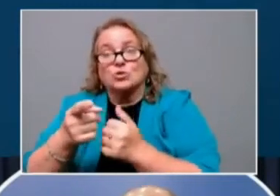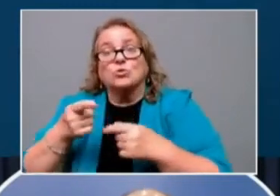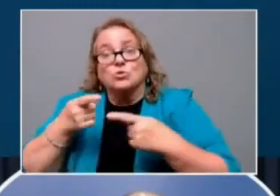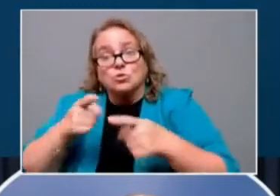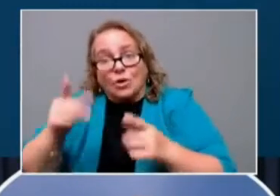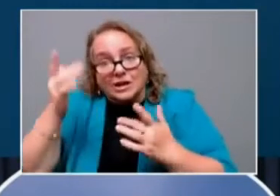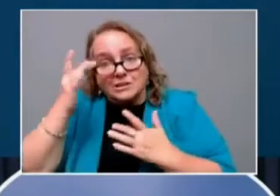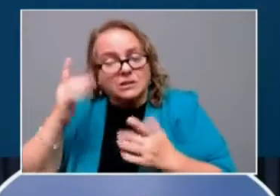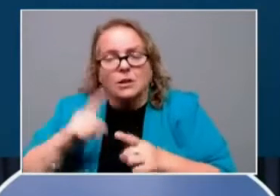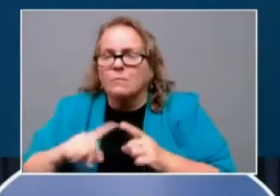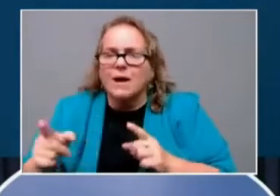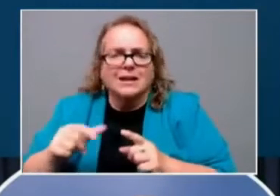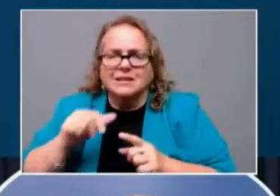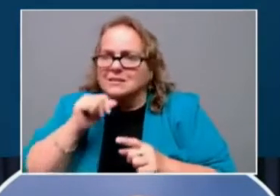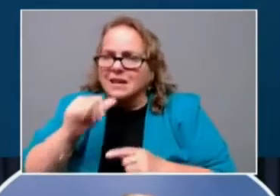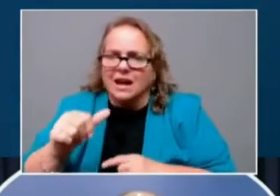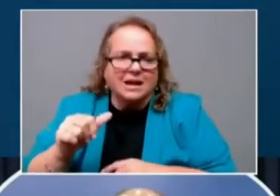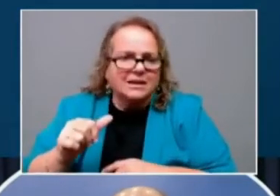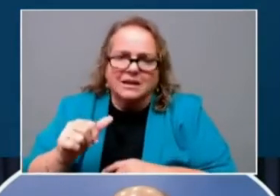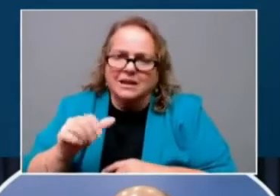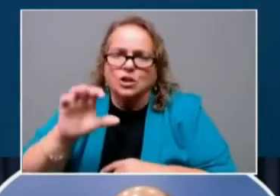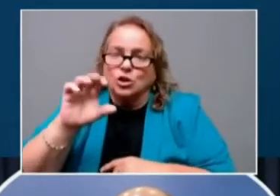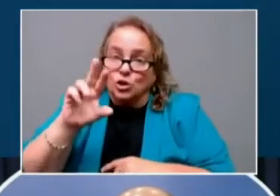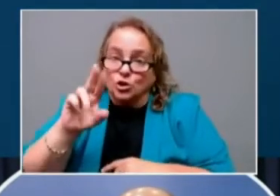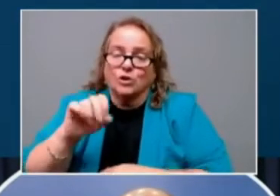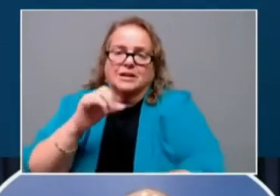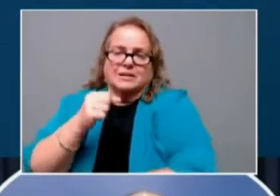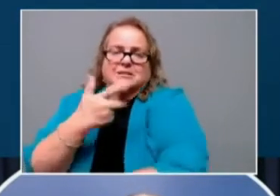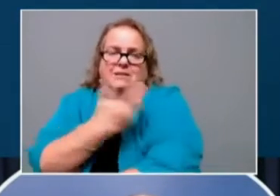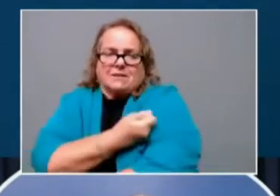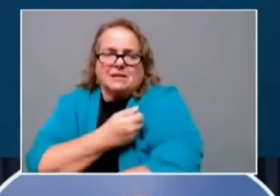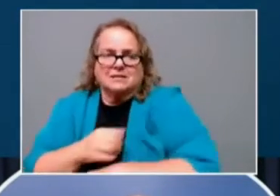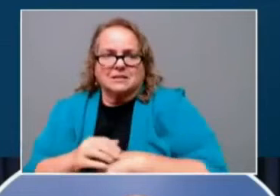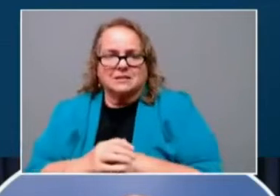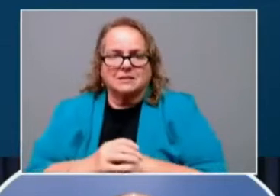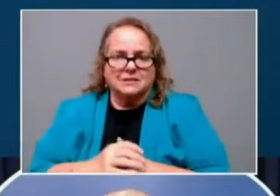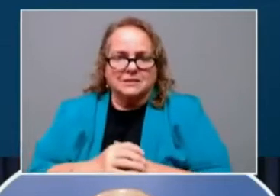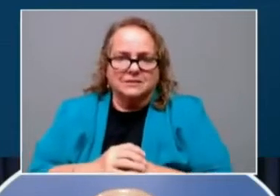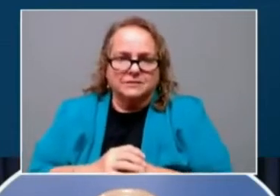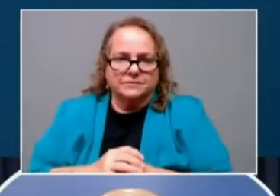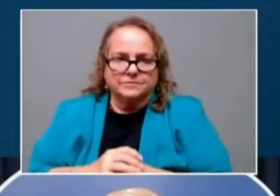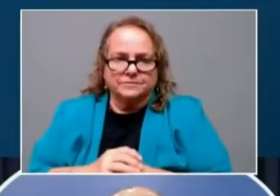could show the last slide please kind of, I'm sorry. Um, This is K through 12